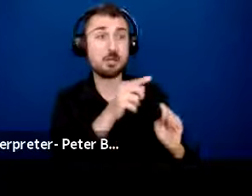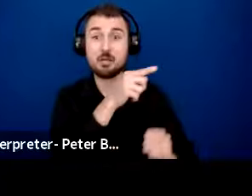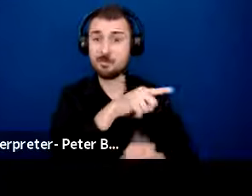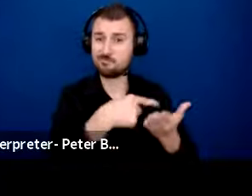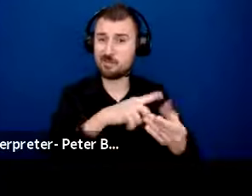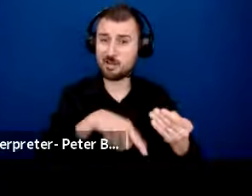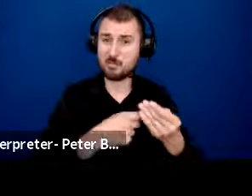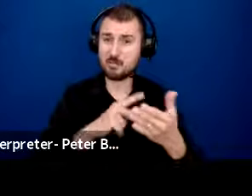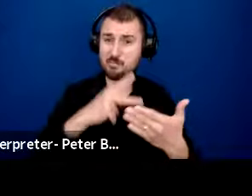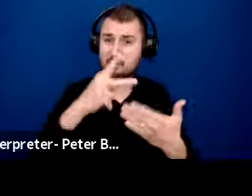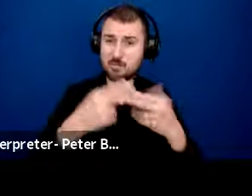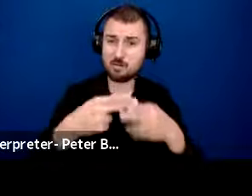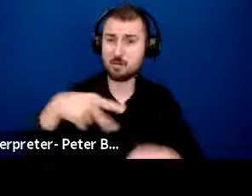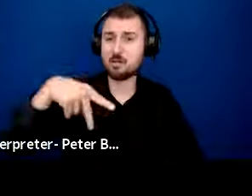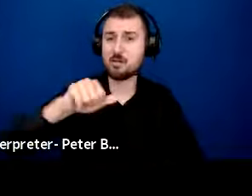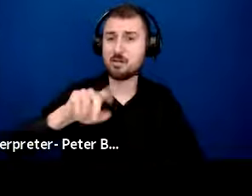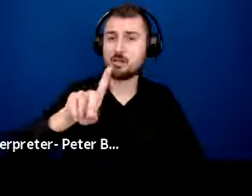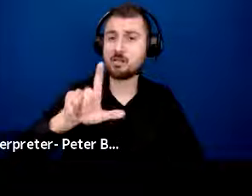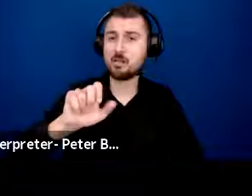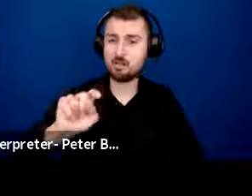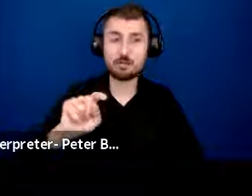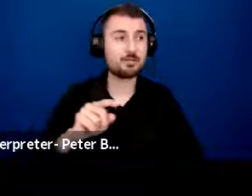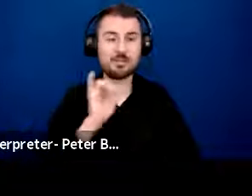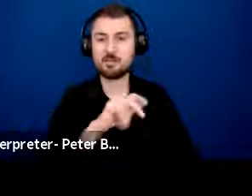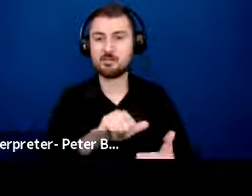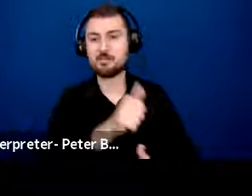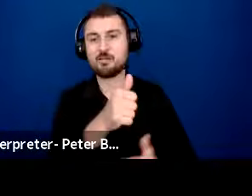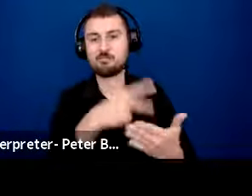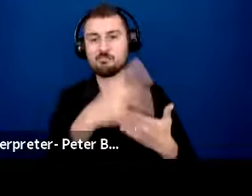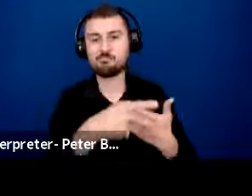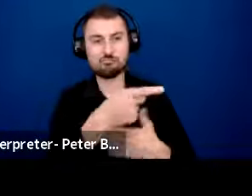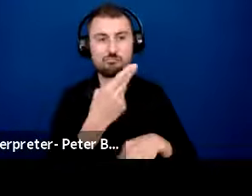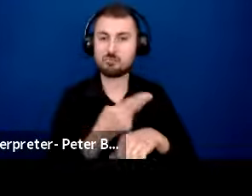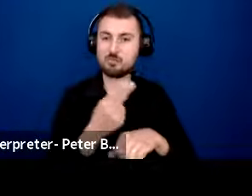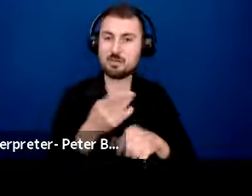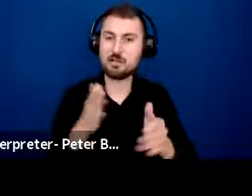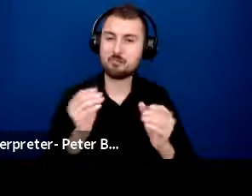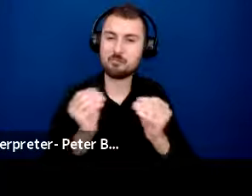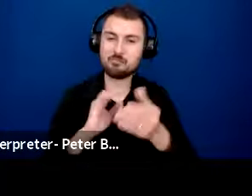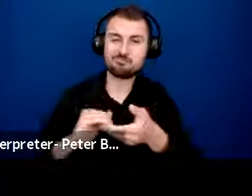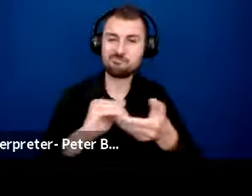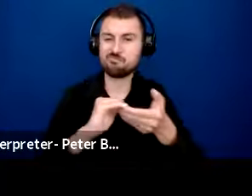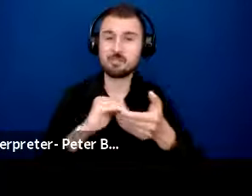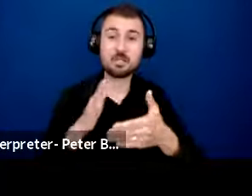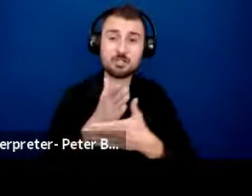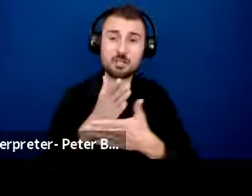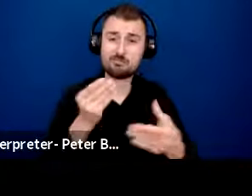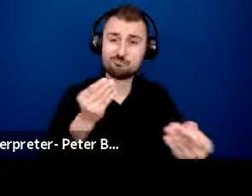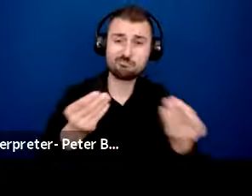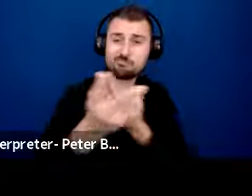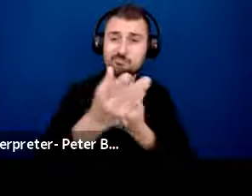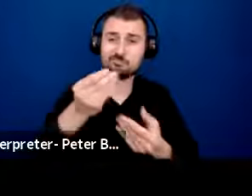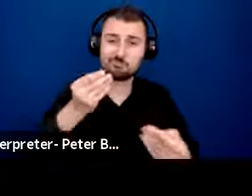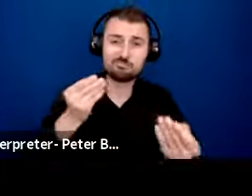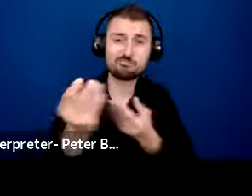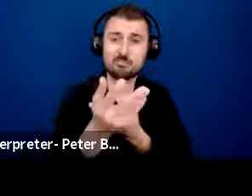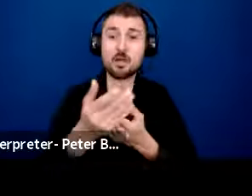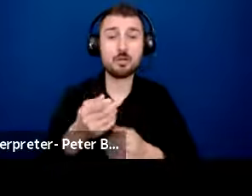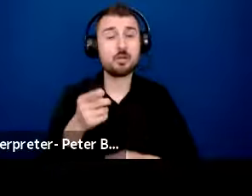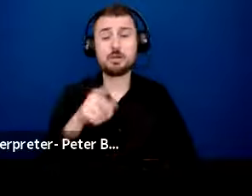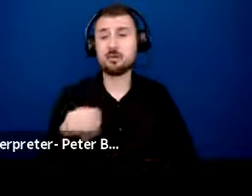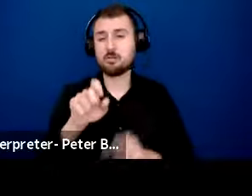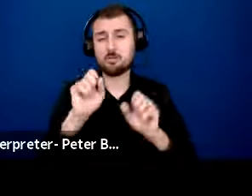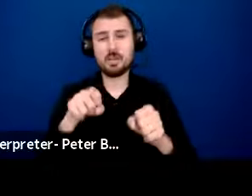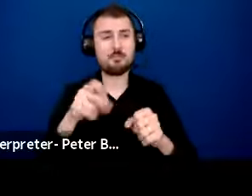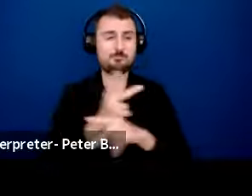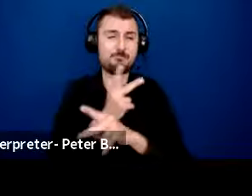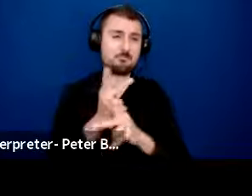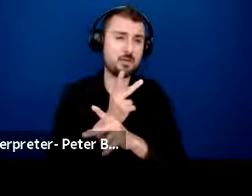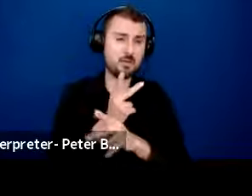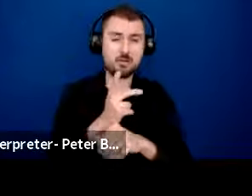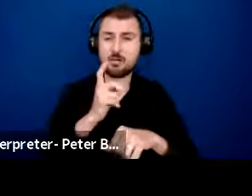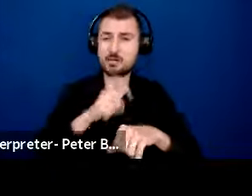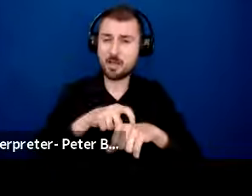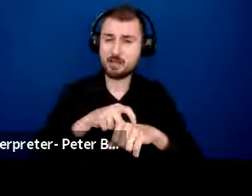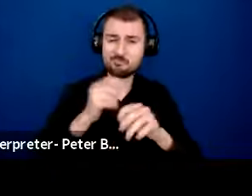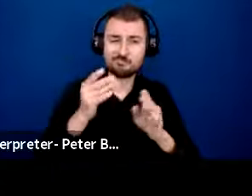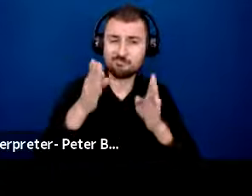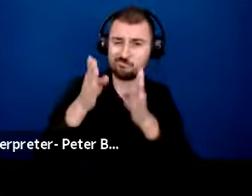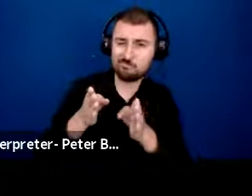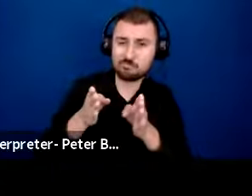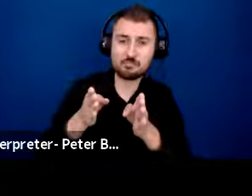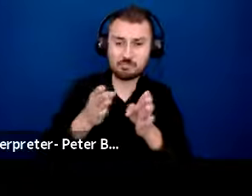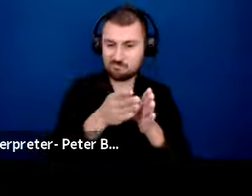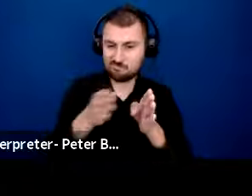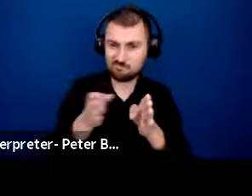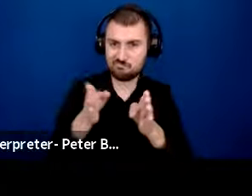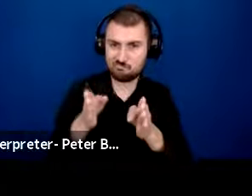The word our PowerPoint. In the session I went to earlier they talked about padlet as well